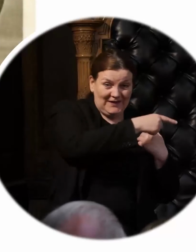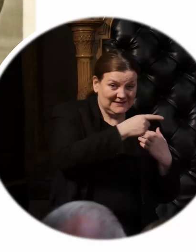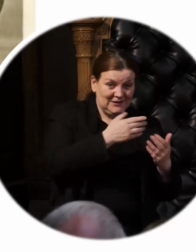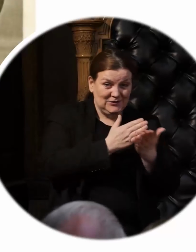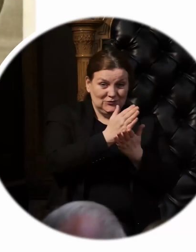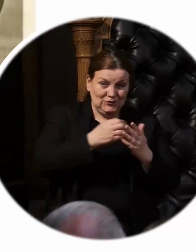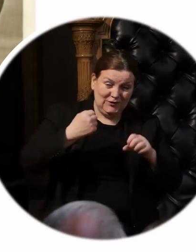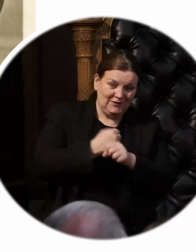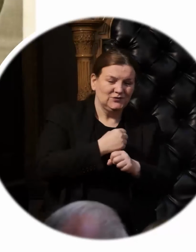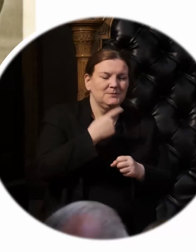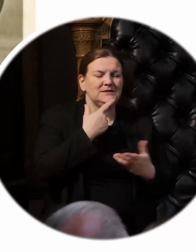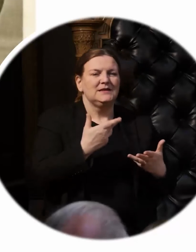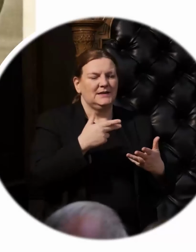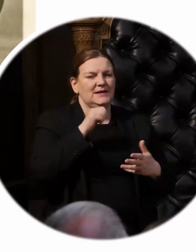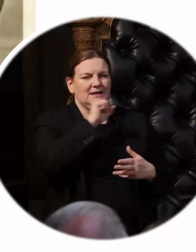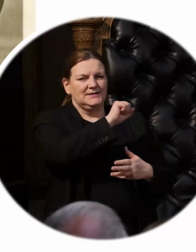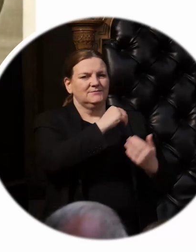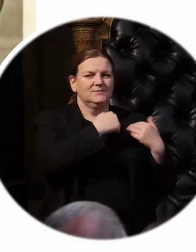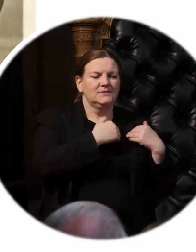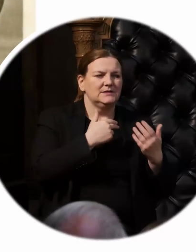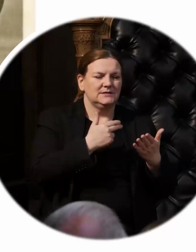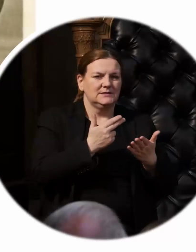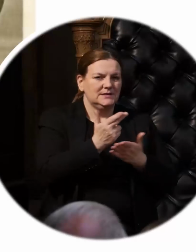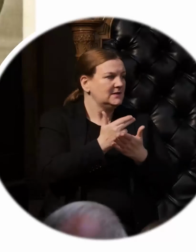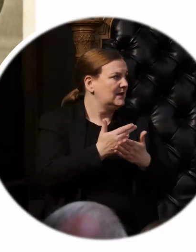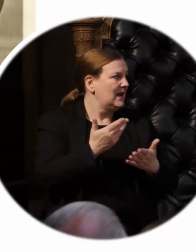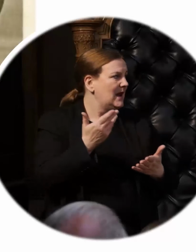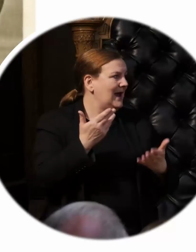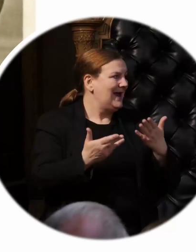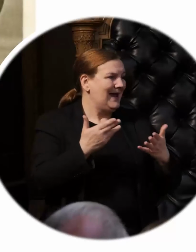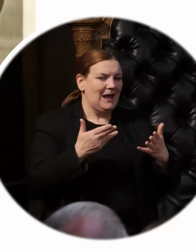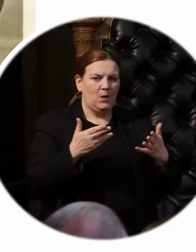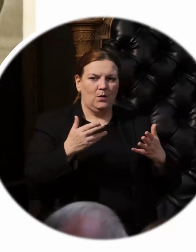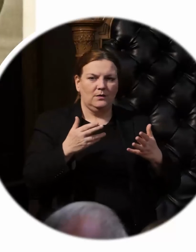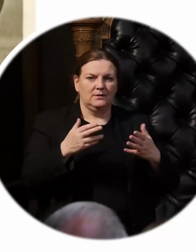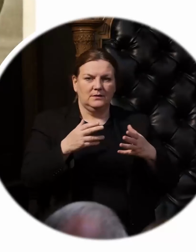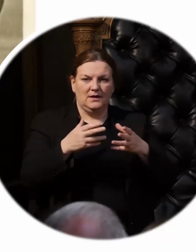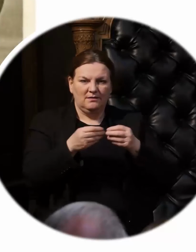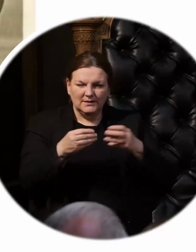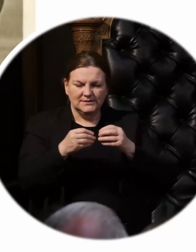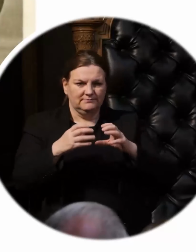but he was responsible for the design of the way in which goods sheds and